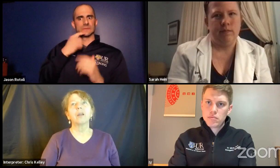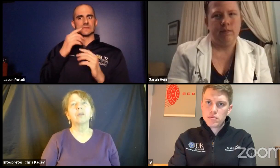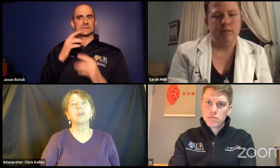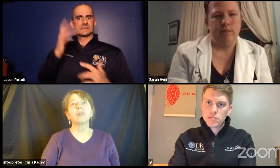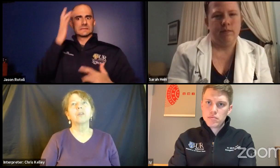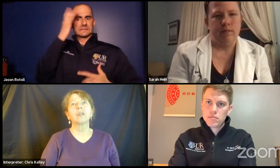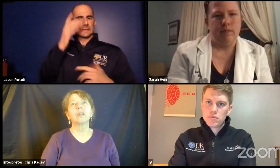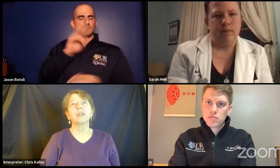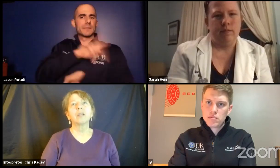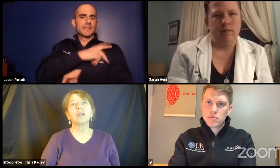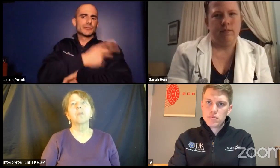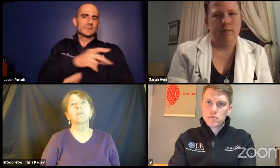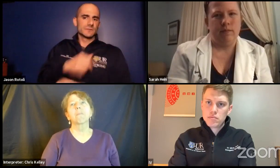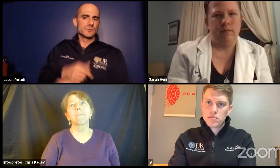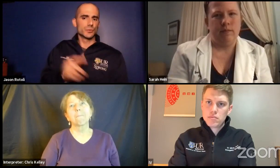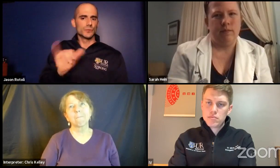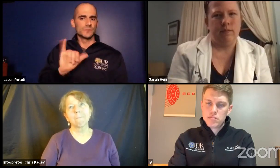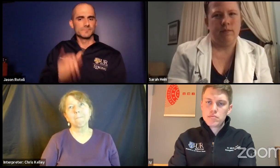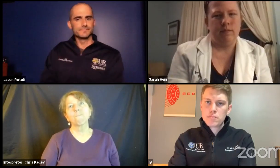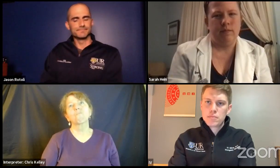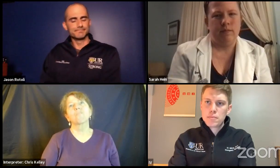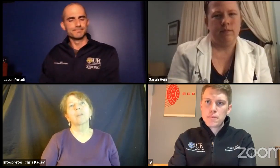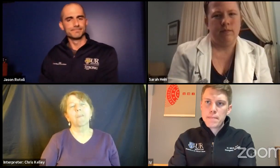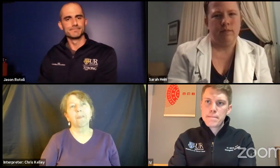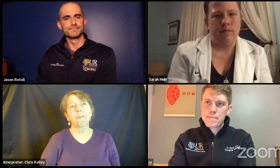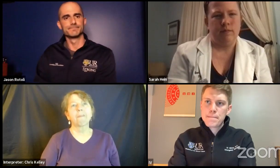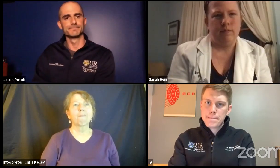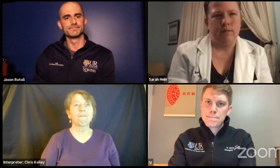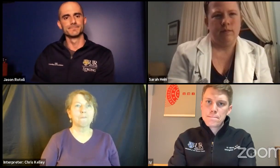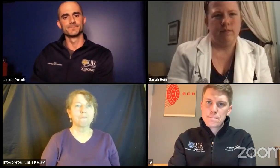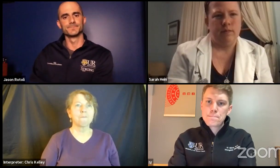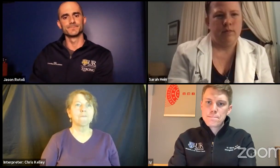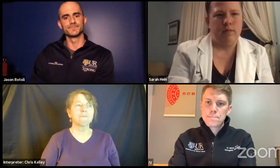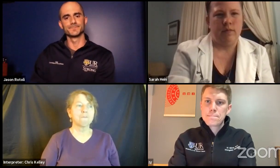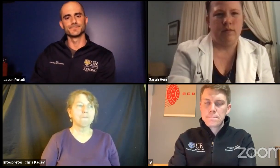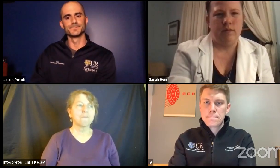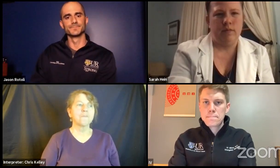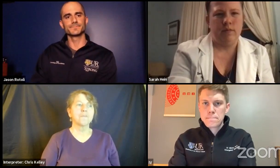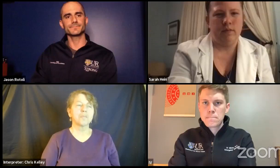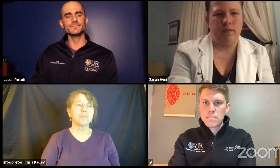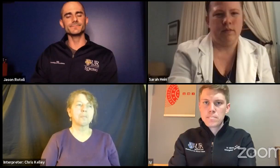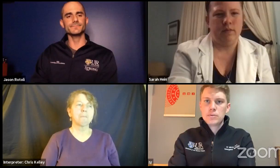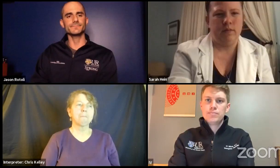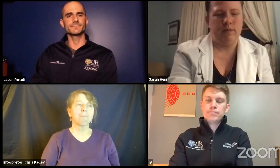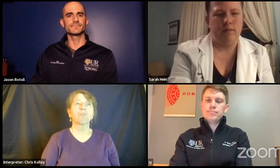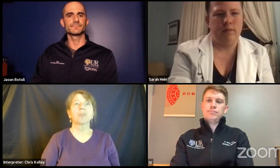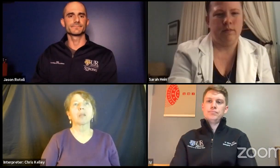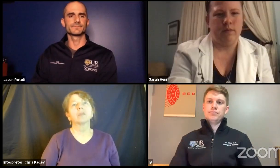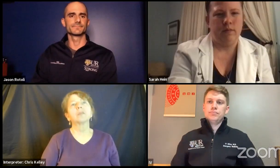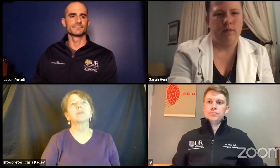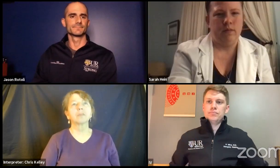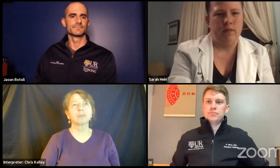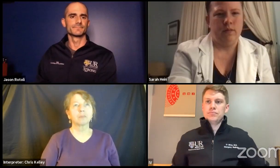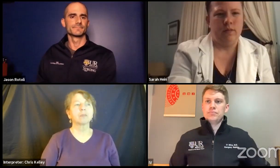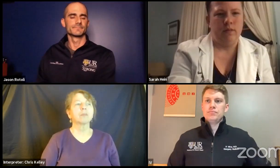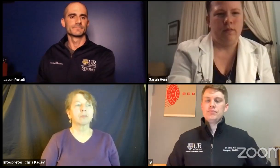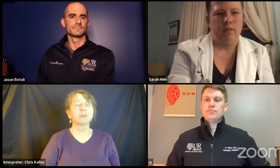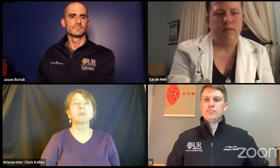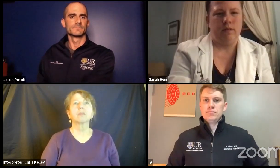But, really, yes. You have the right to an interpreter. You should have one. There is no excuse or any reason at all why